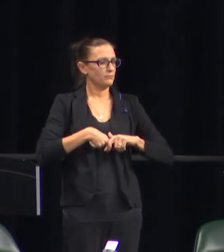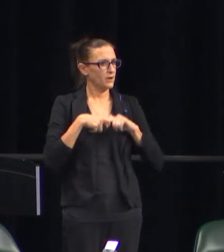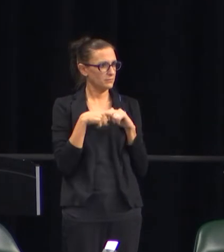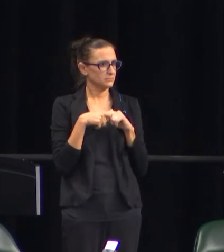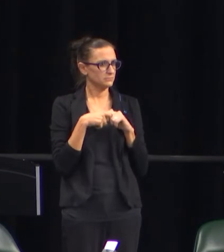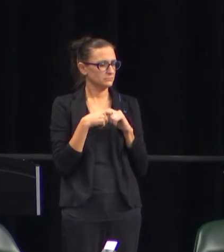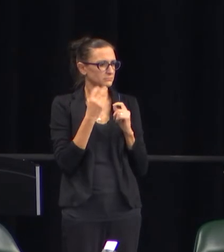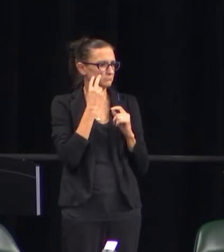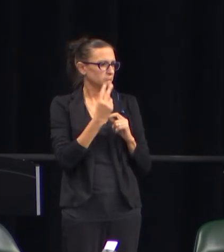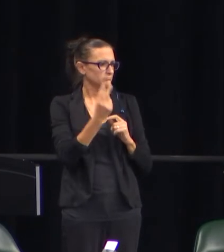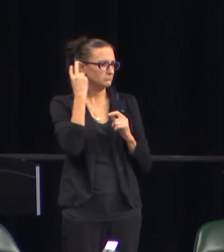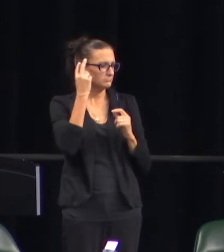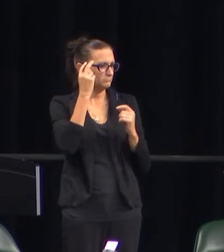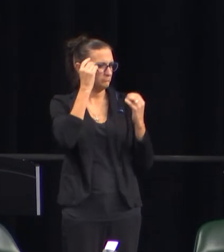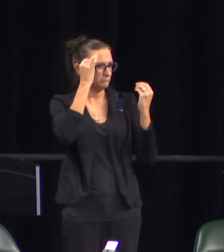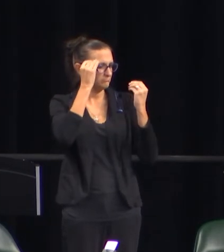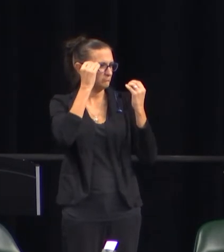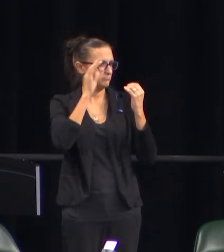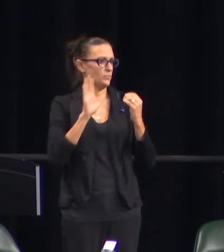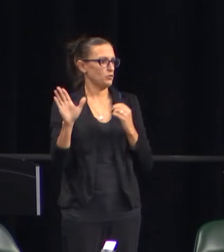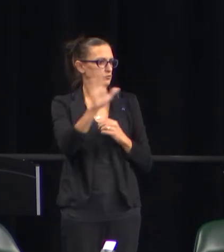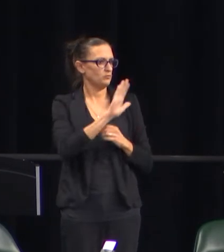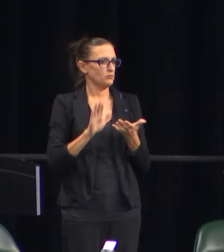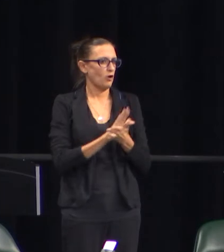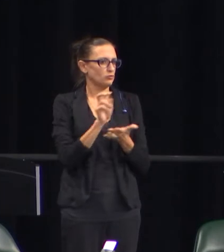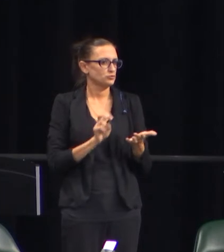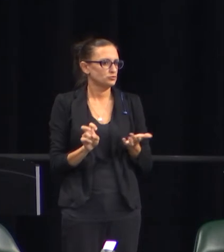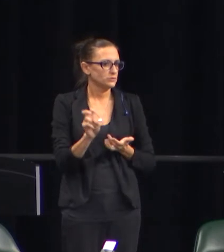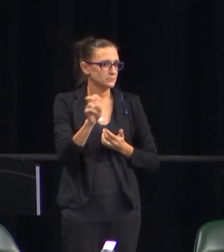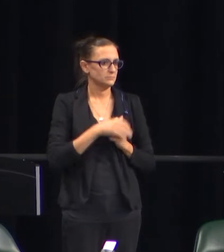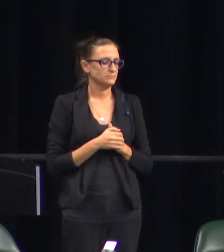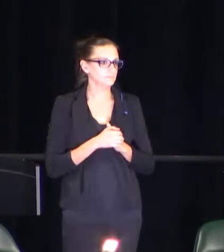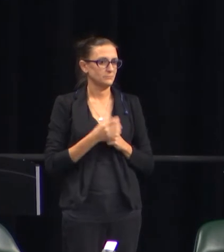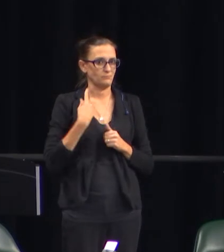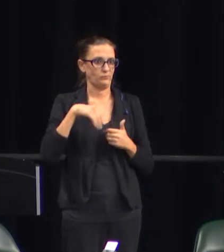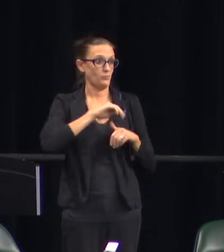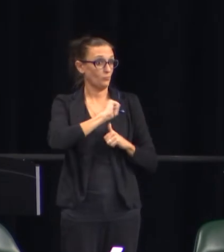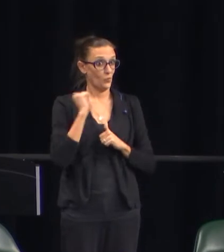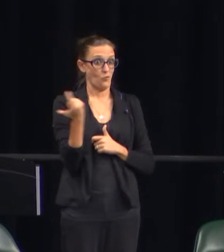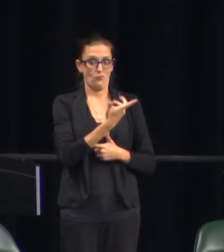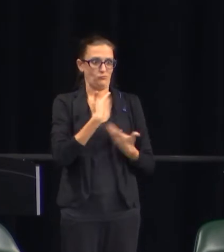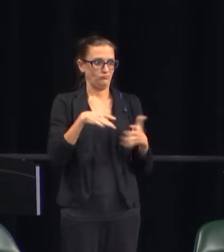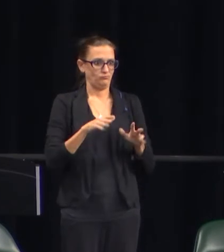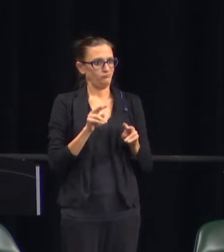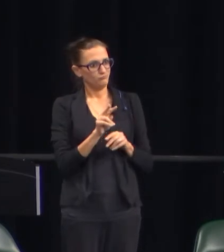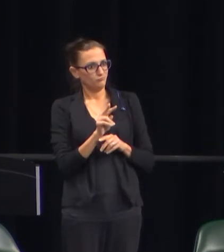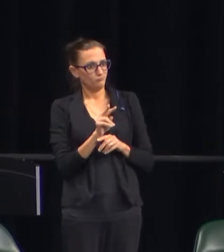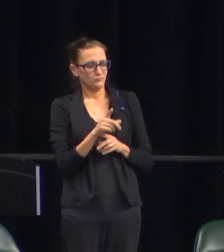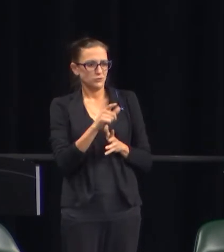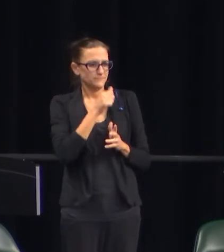and reflect upon your college journey. We have all watched you sacrifice and persist.